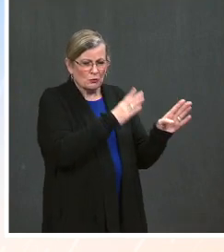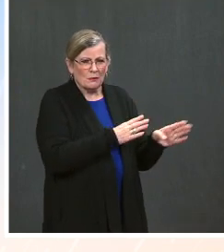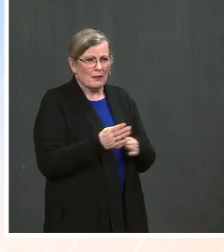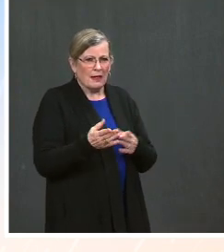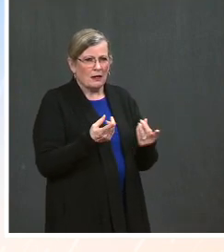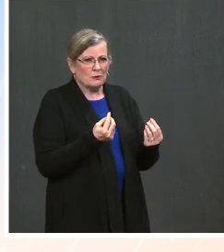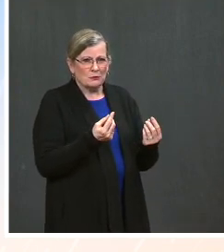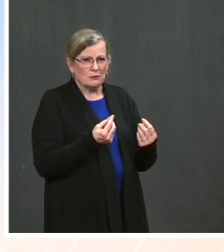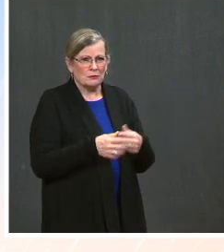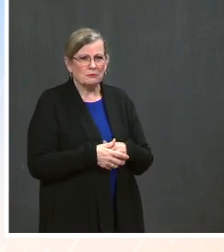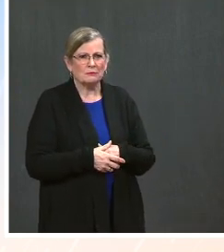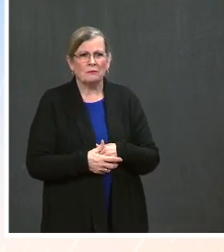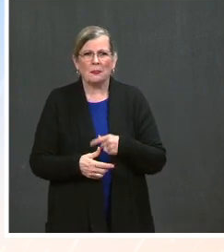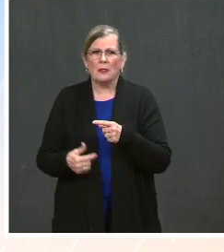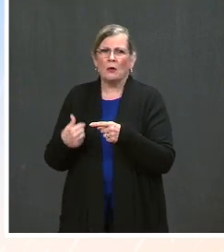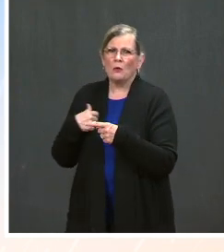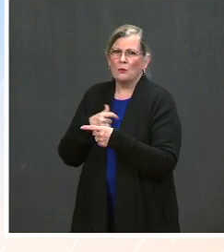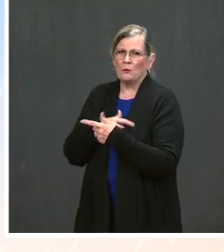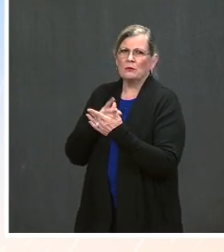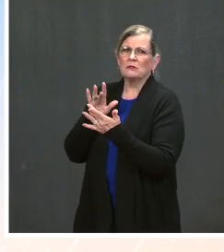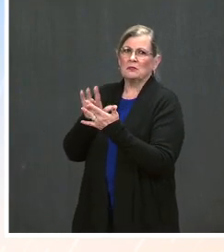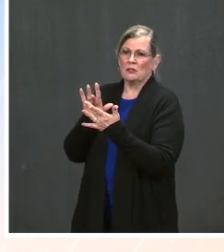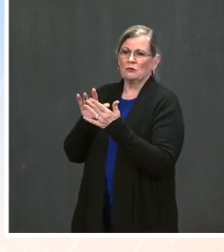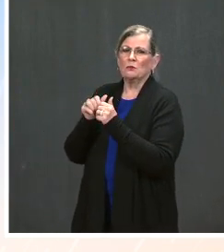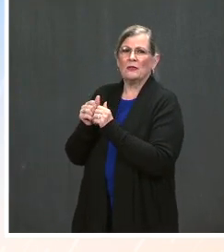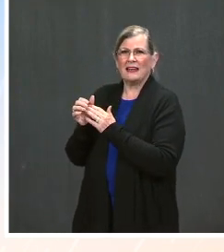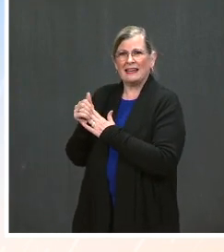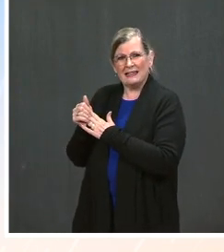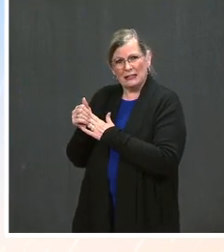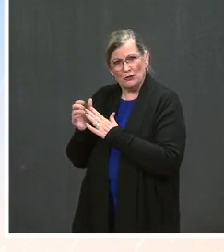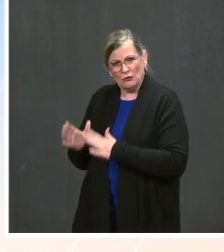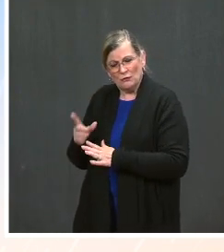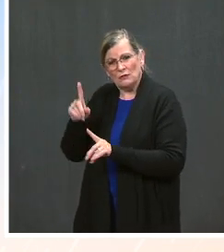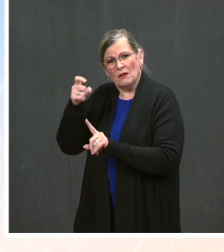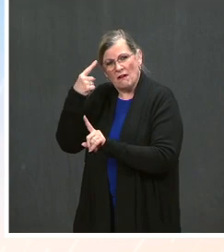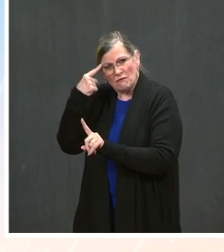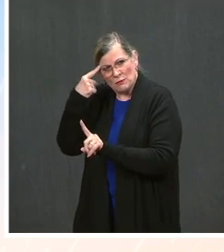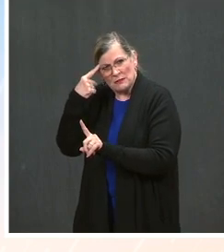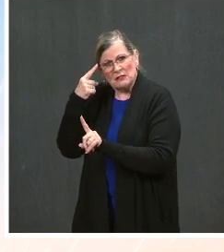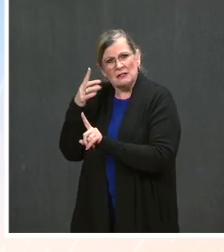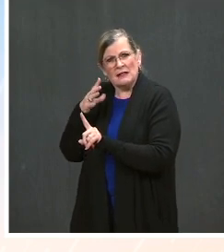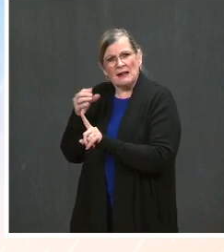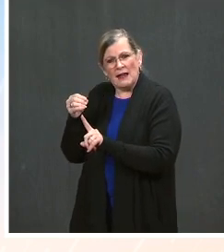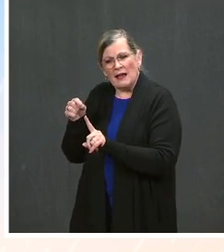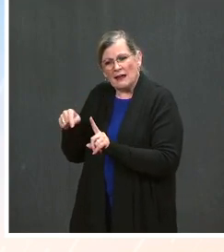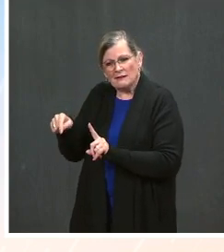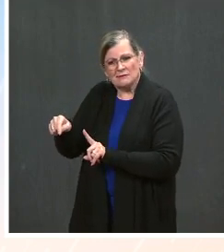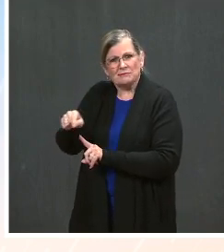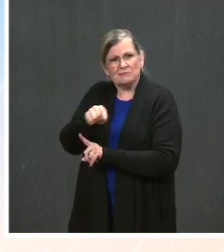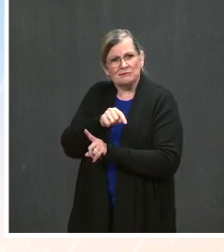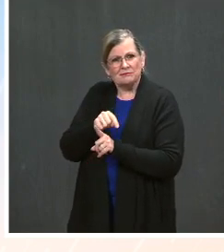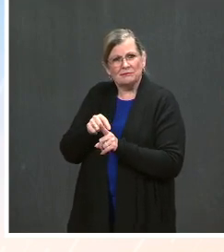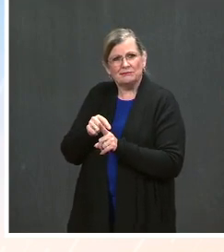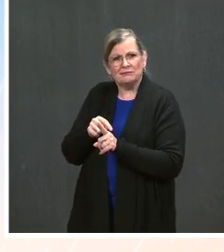about all components of the implementation, and that's something -- and I just referenced Gene because he's overseeing that effort. Go ahead.